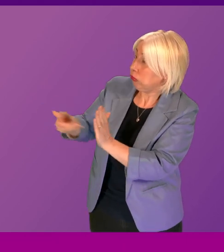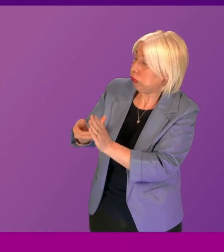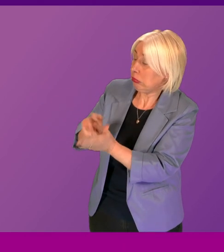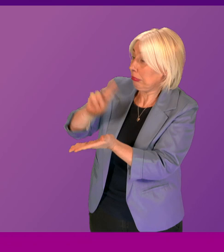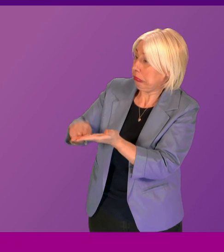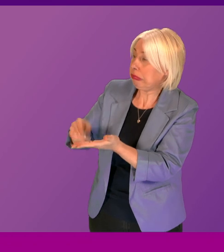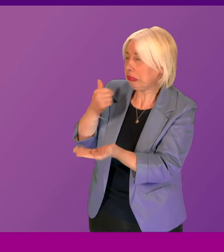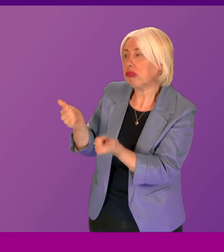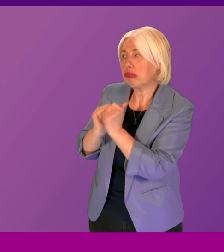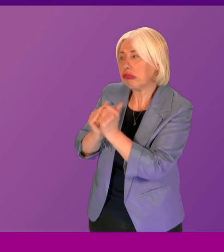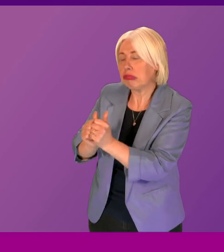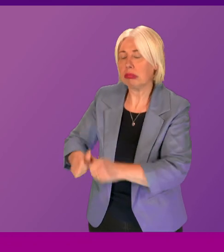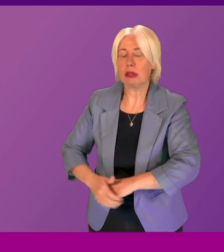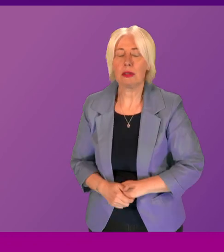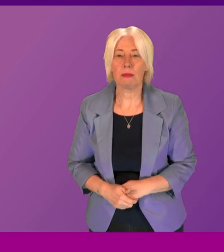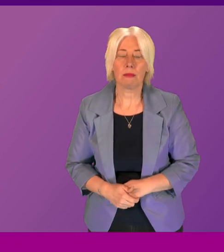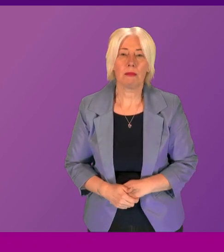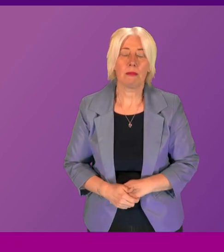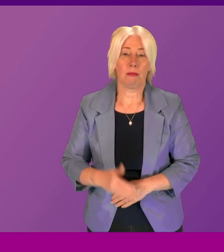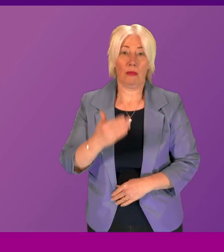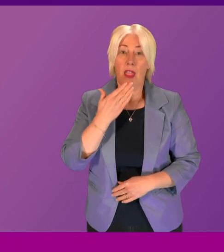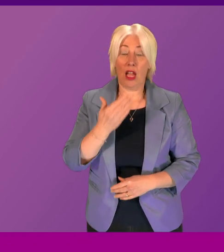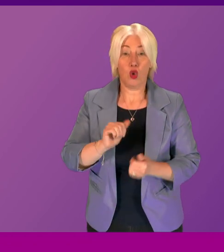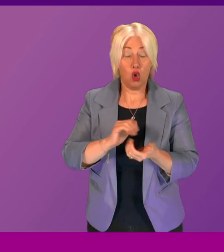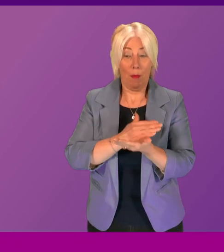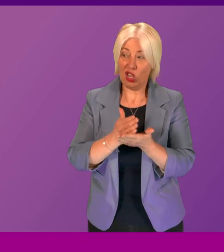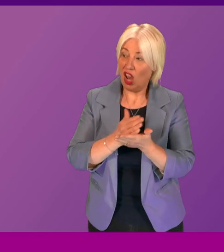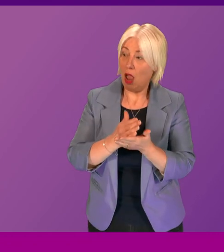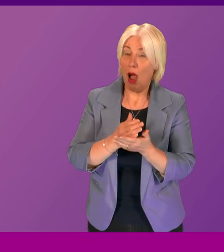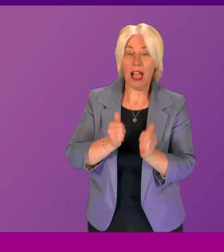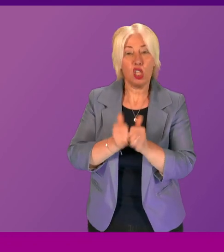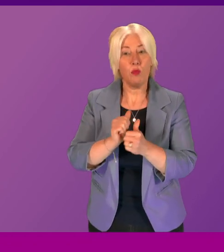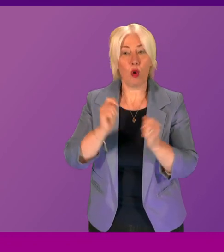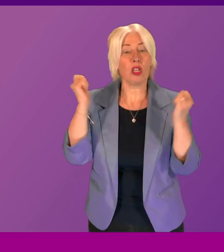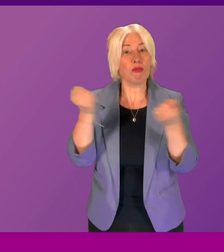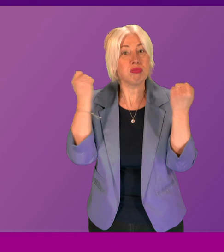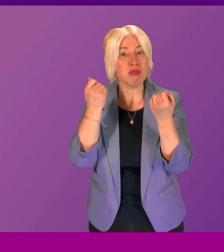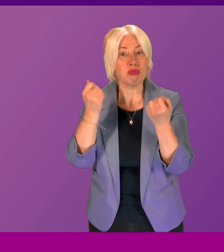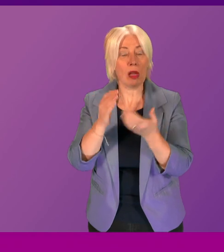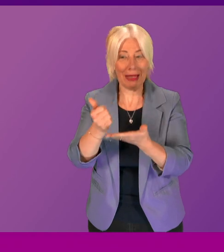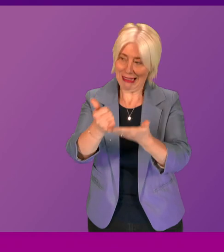Having the opportunity to share in sporting victories can play an important part in encouraging